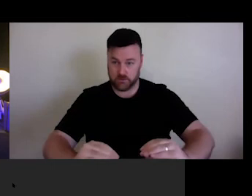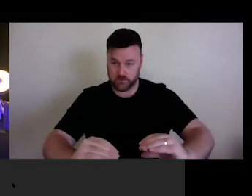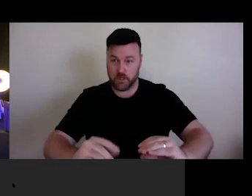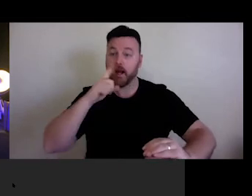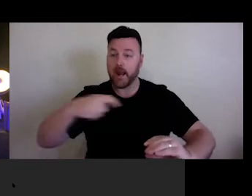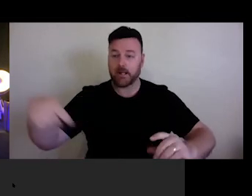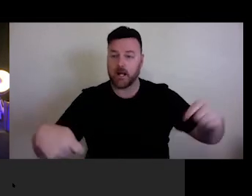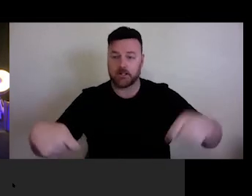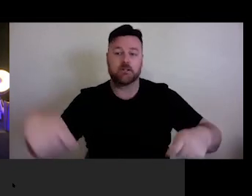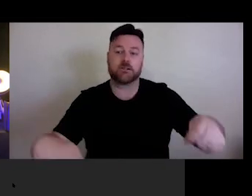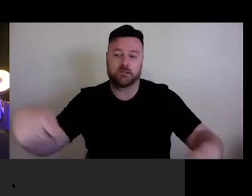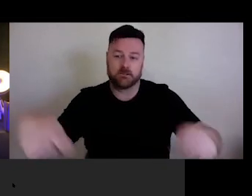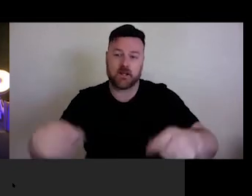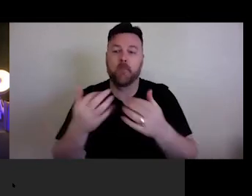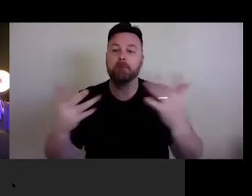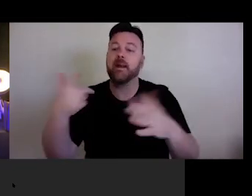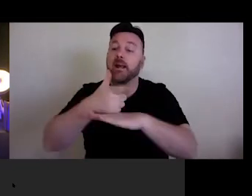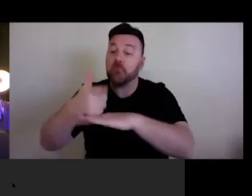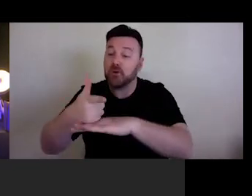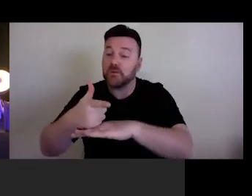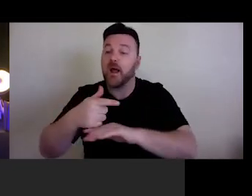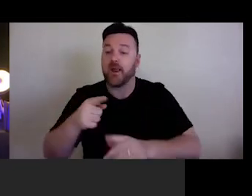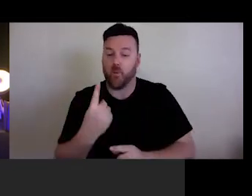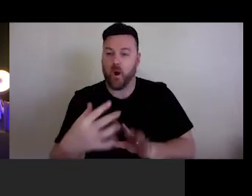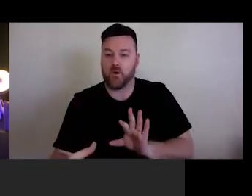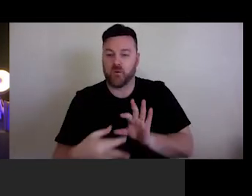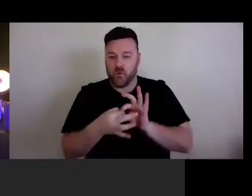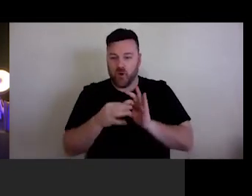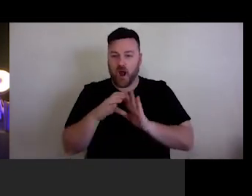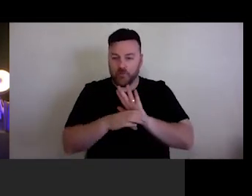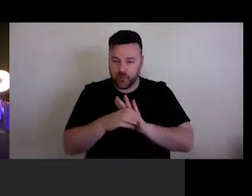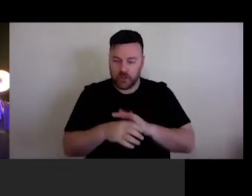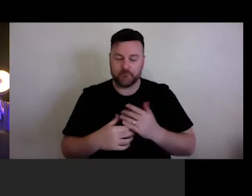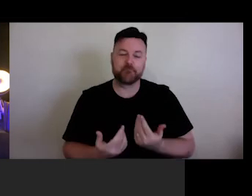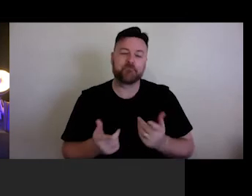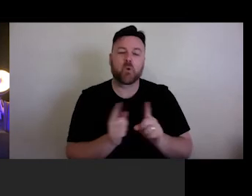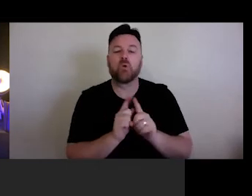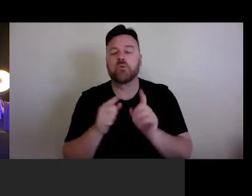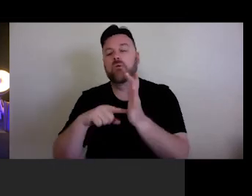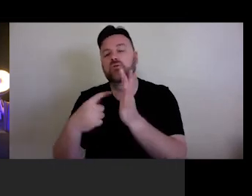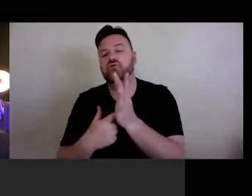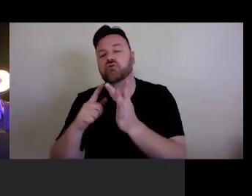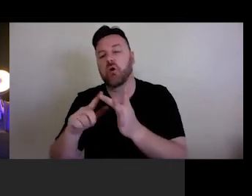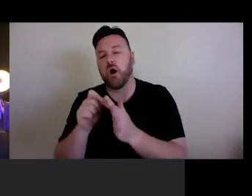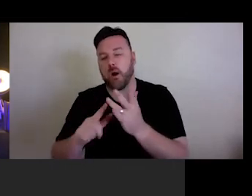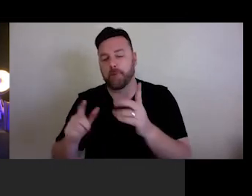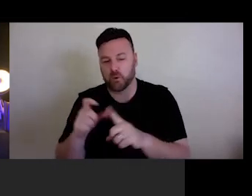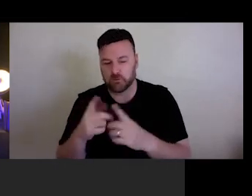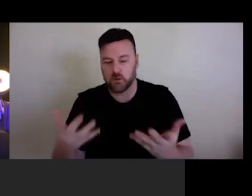plugs into your computer for your streaming. You're also going to need some good tripods. Still need a solid computer as well because your